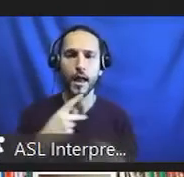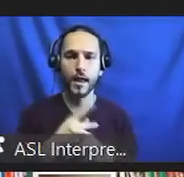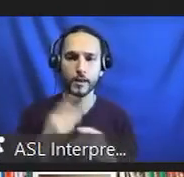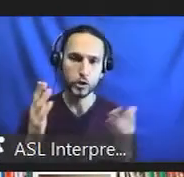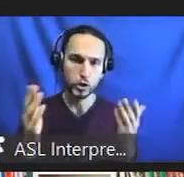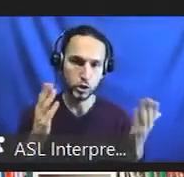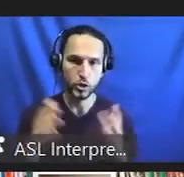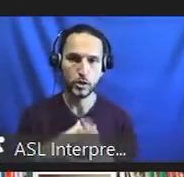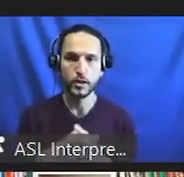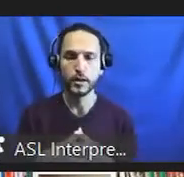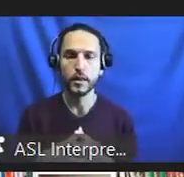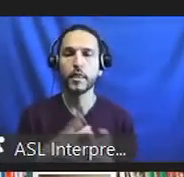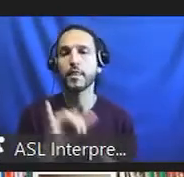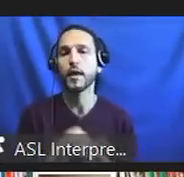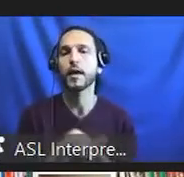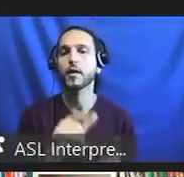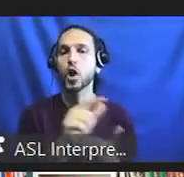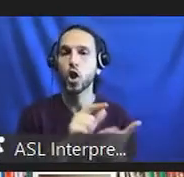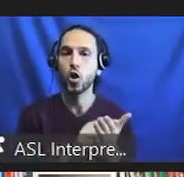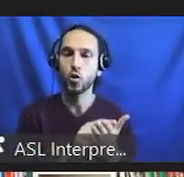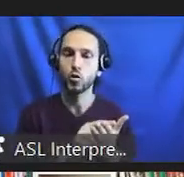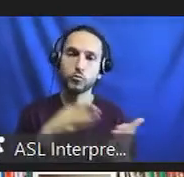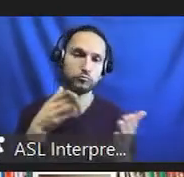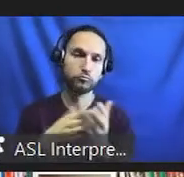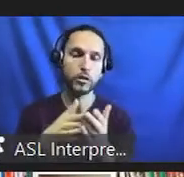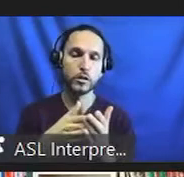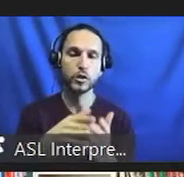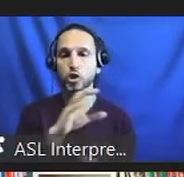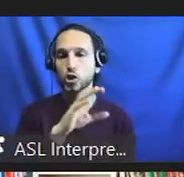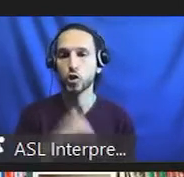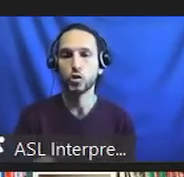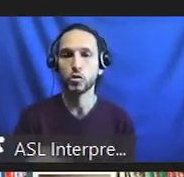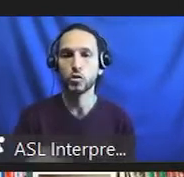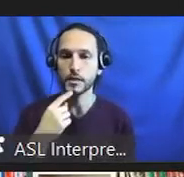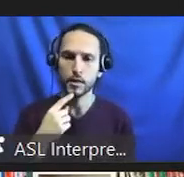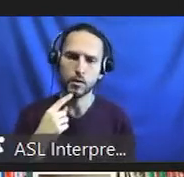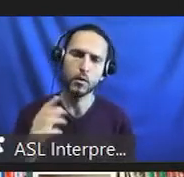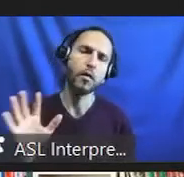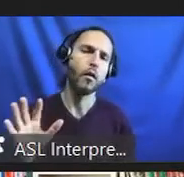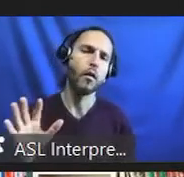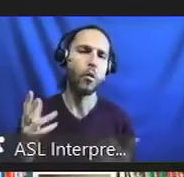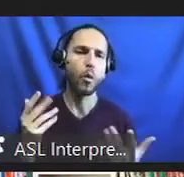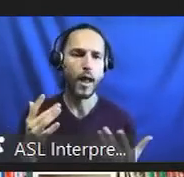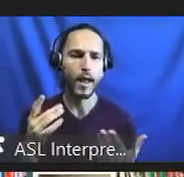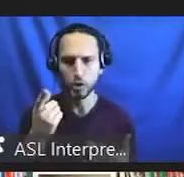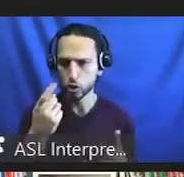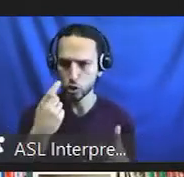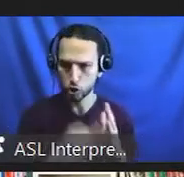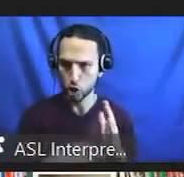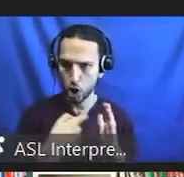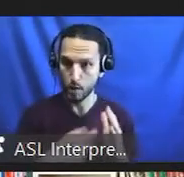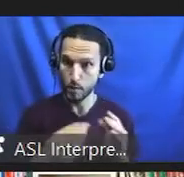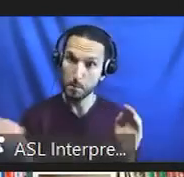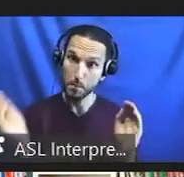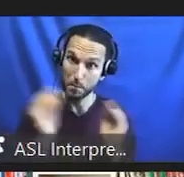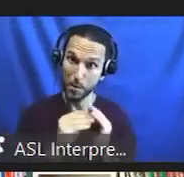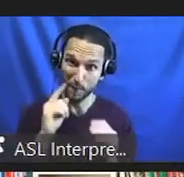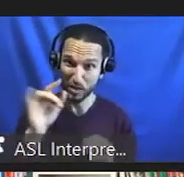So the class-action lawsuit against Zoom is saying, well, wait a minute, why would you charge us more for that?